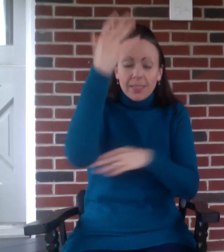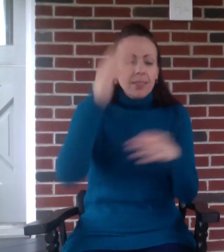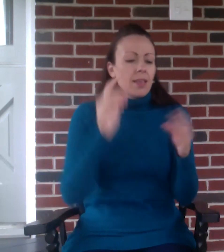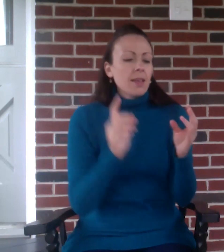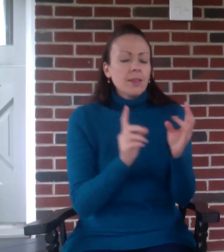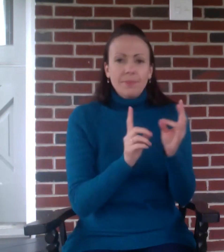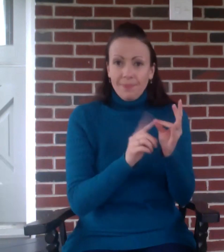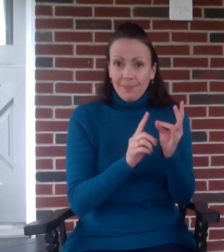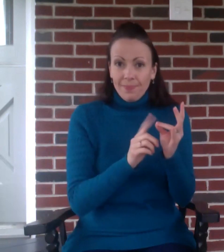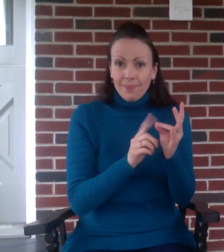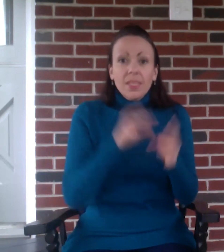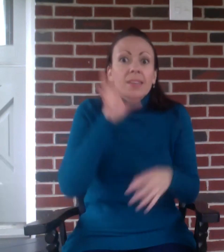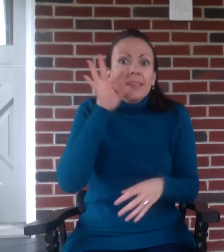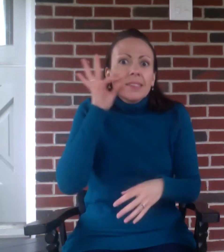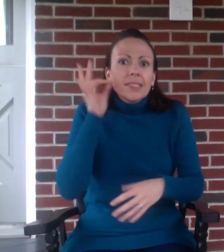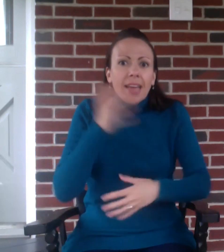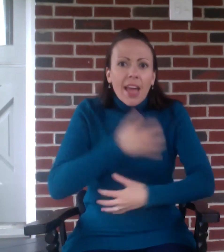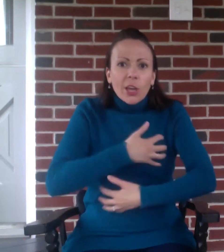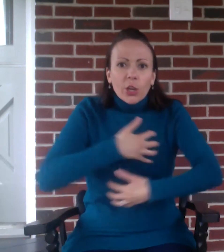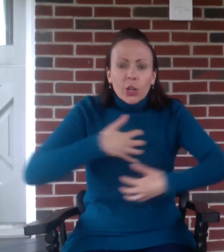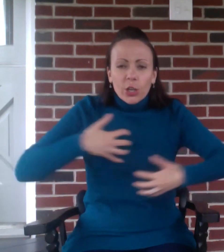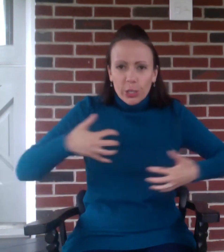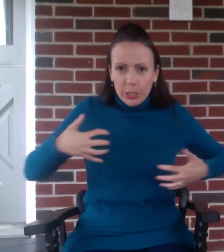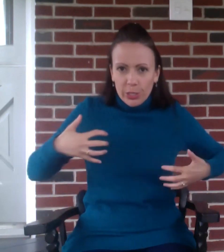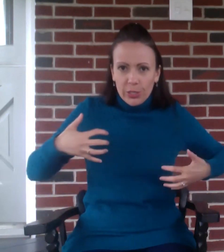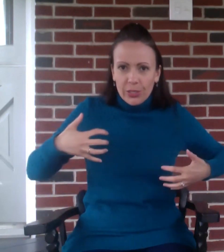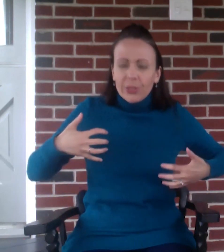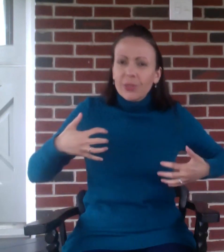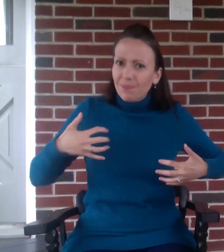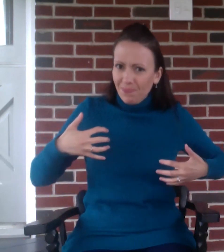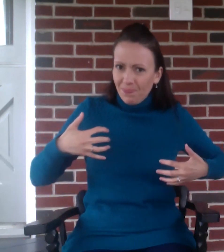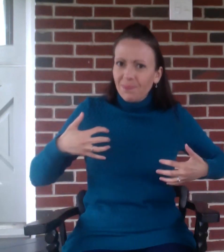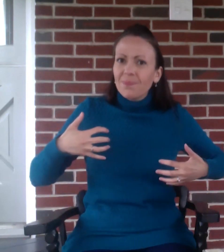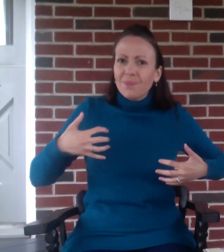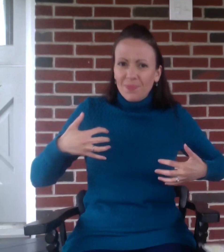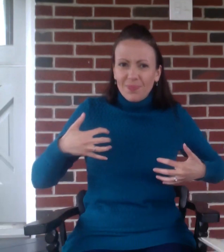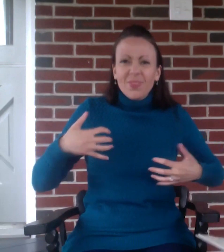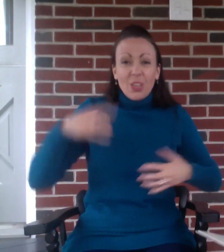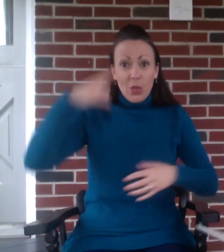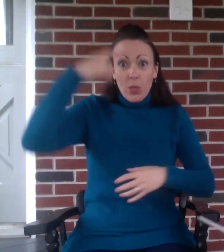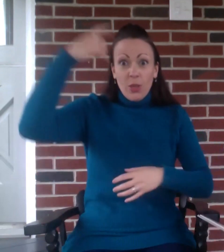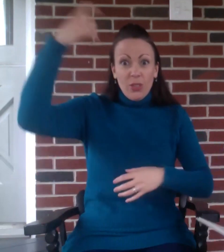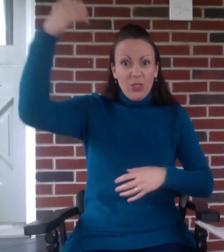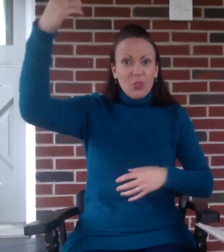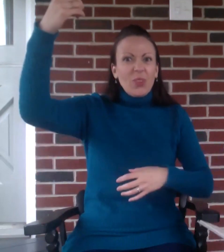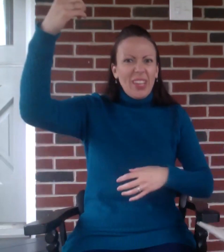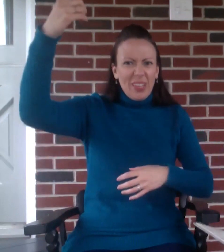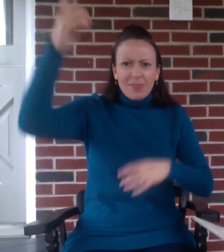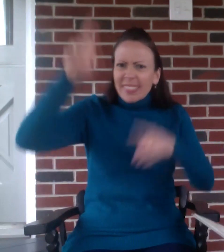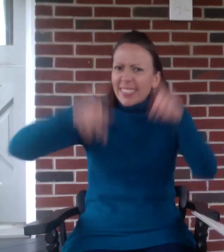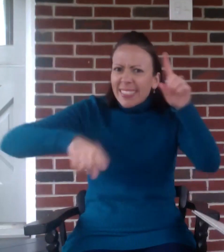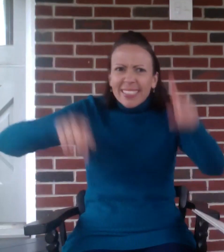and we're gonna see his dreams here. Here we go. So if you look here in the picture